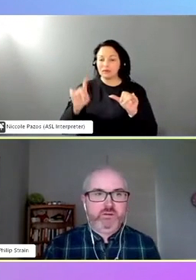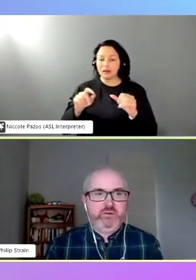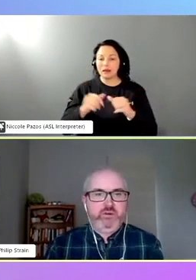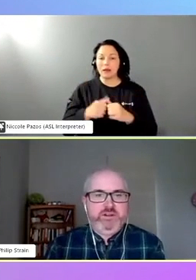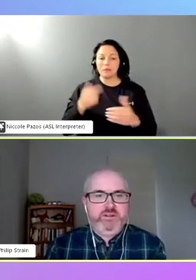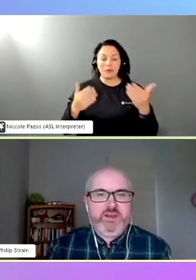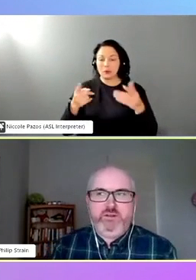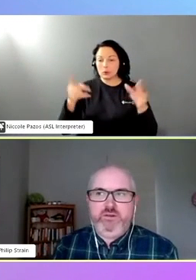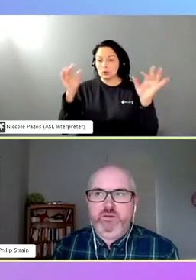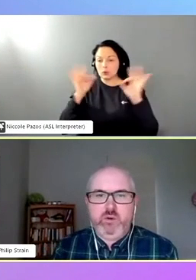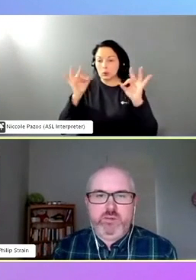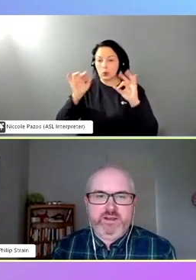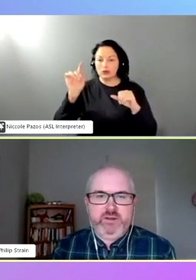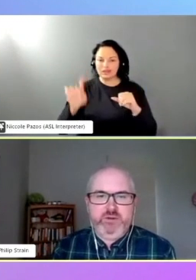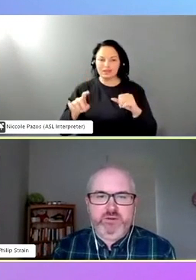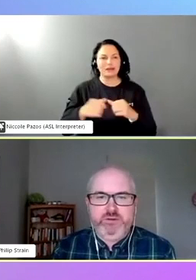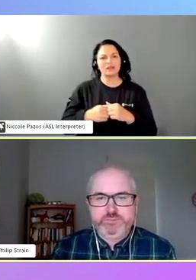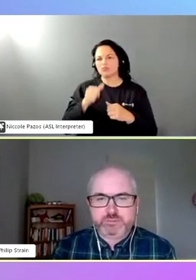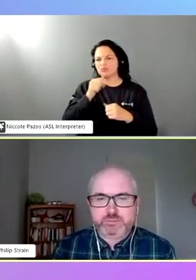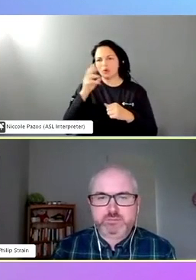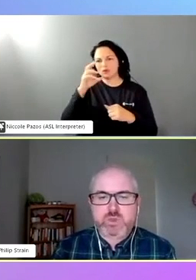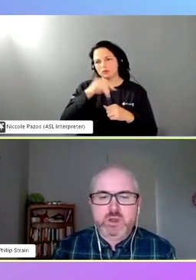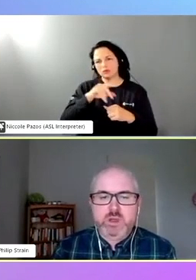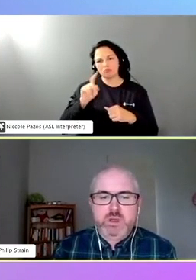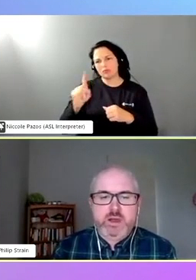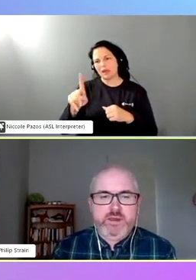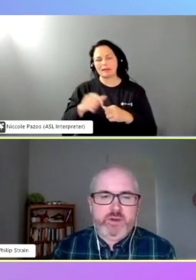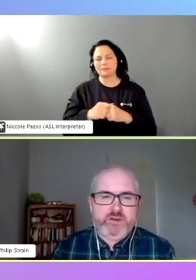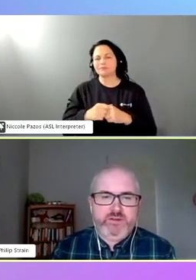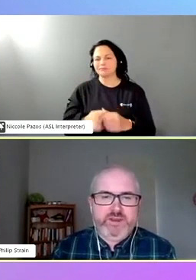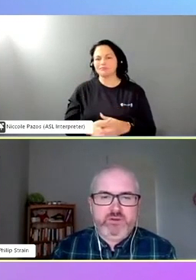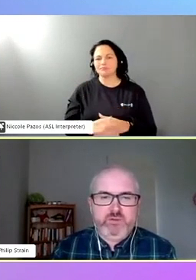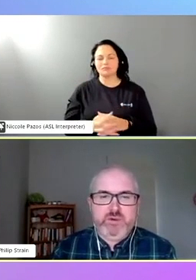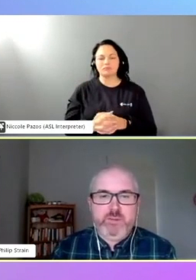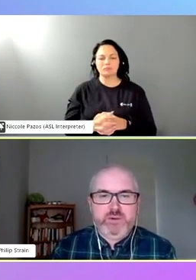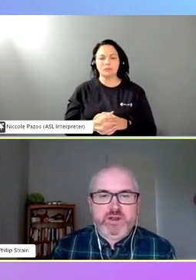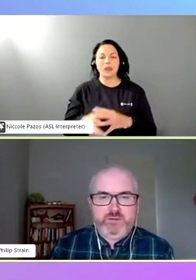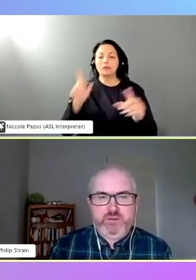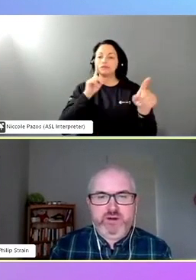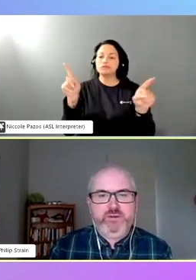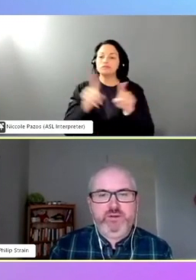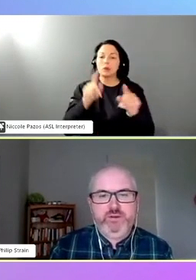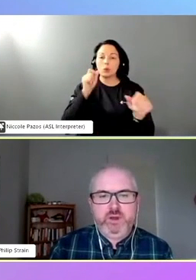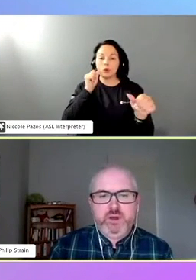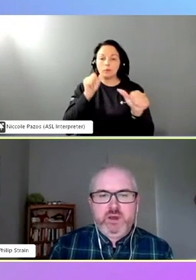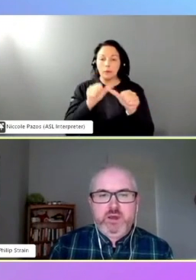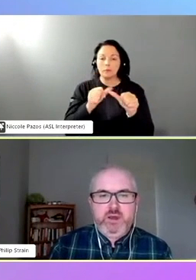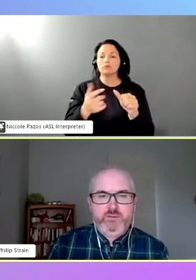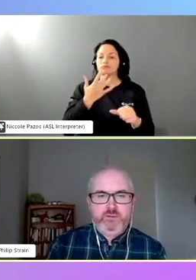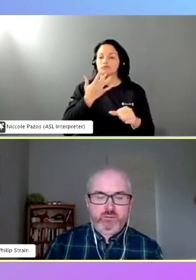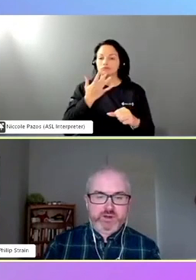the further away those objects would appear to the system. therefore this is how we solve the problem or finding